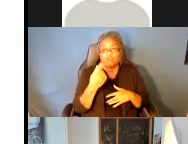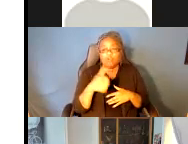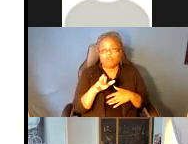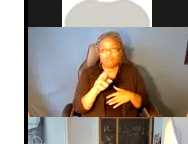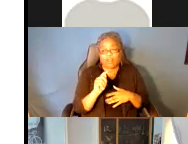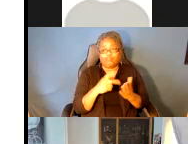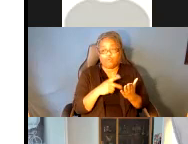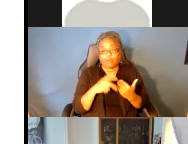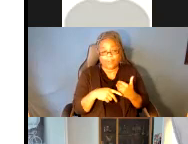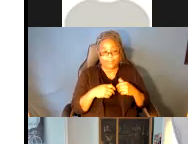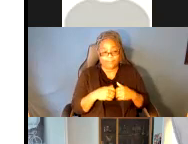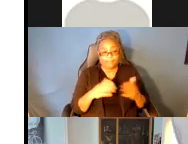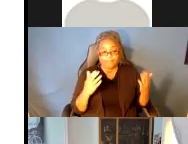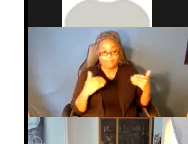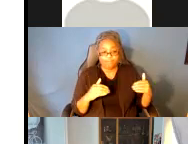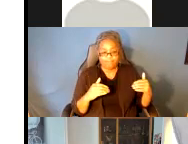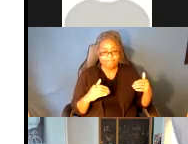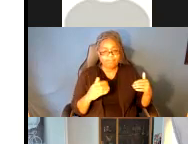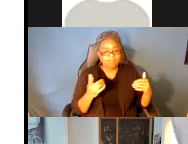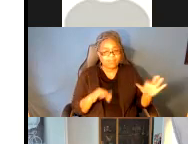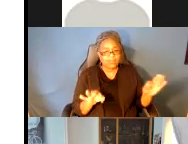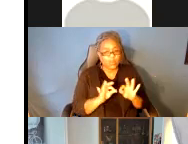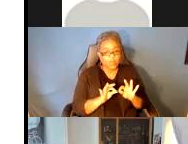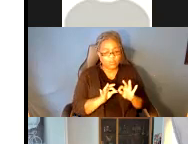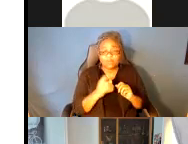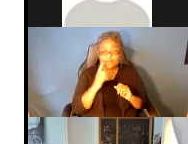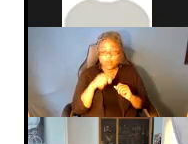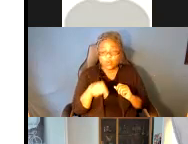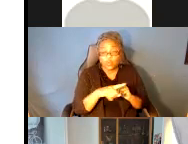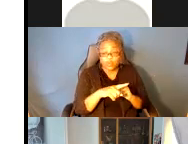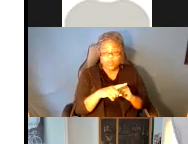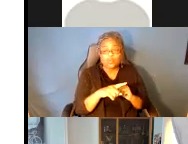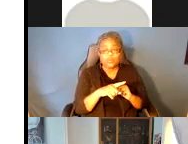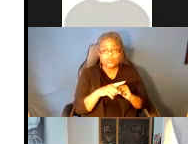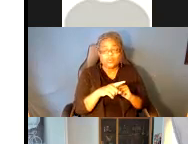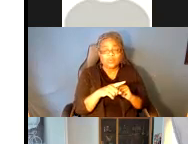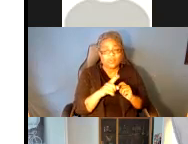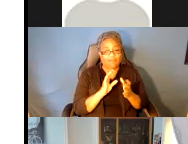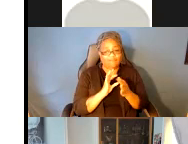This is particularly important for those of you who are affiliated with a group